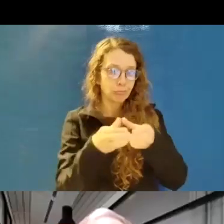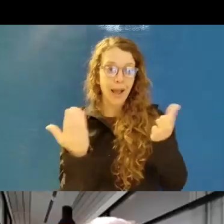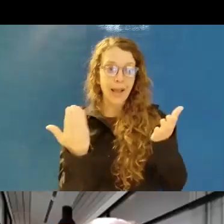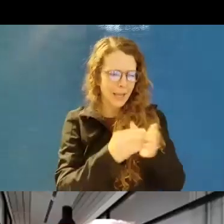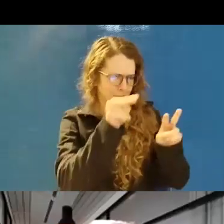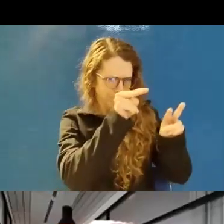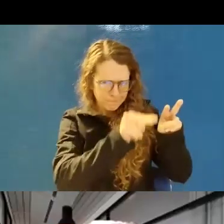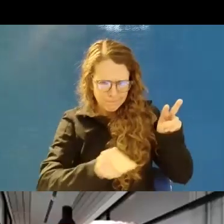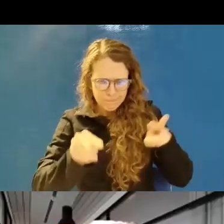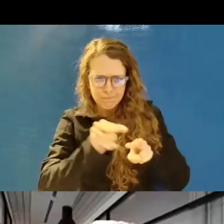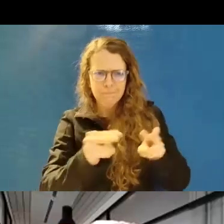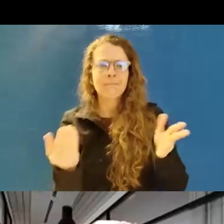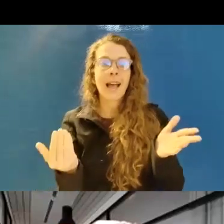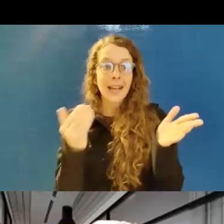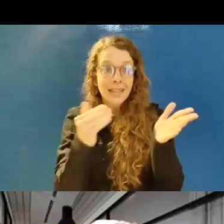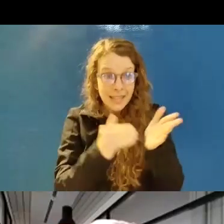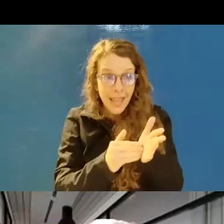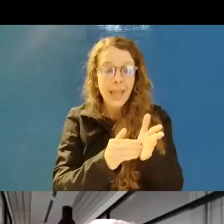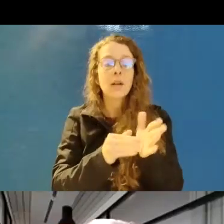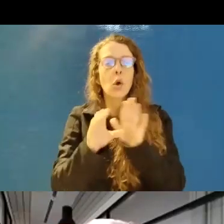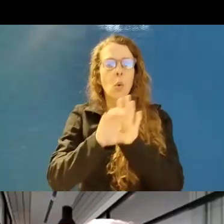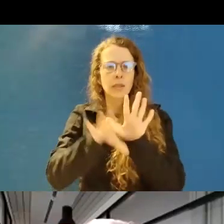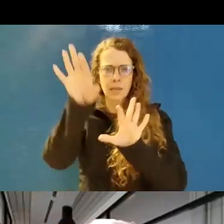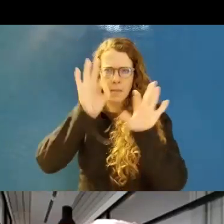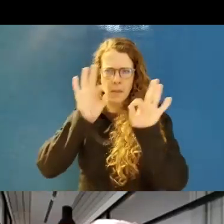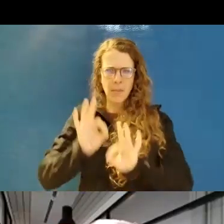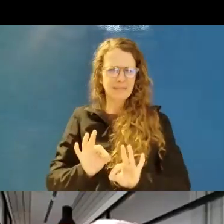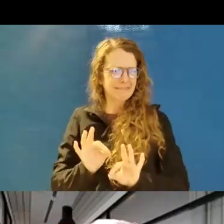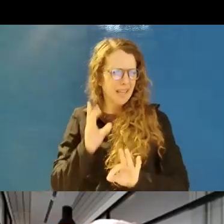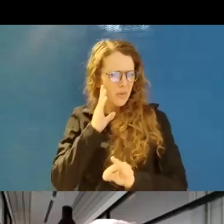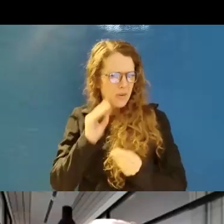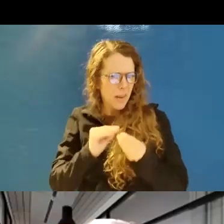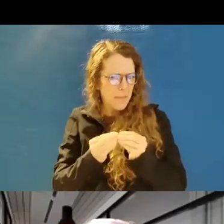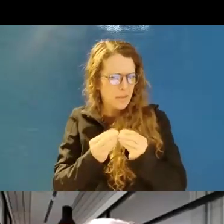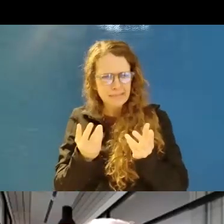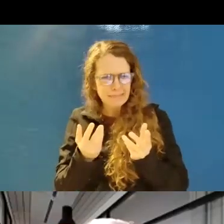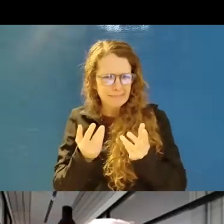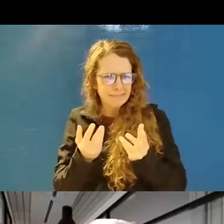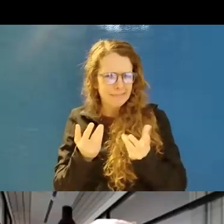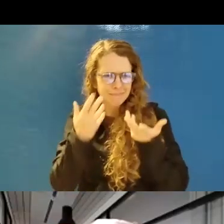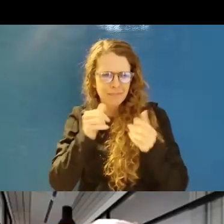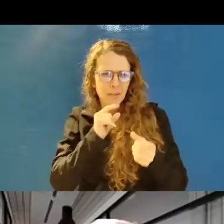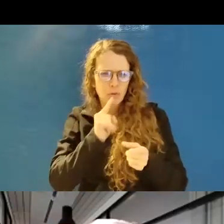And again they will look at a number of courses. I'm not exactly sure what, you know, what the number is.